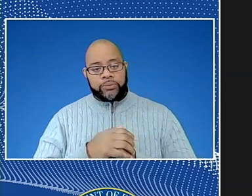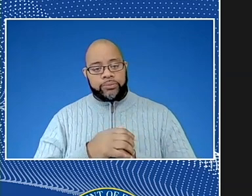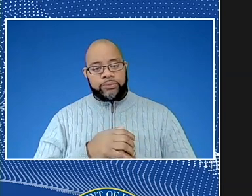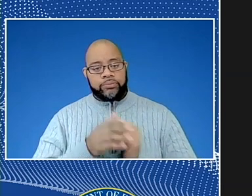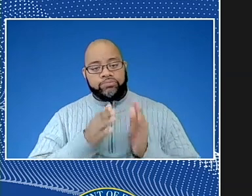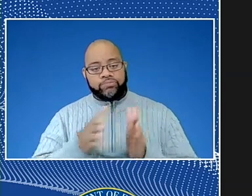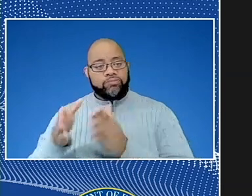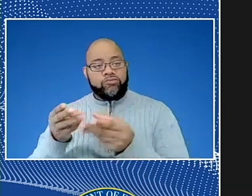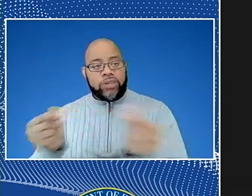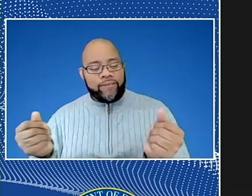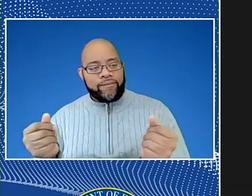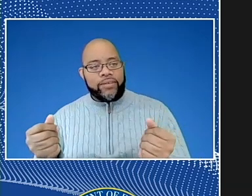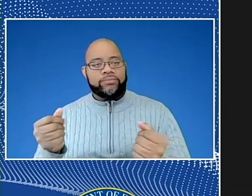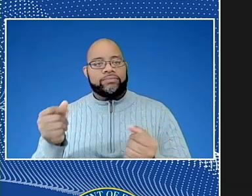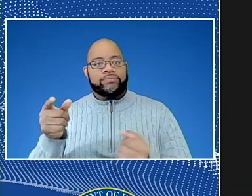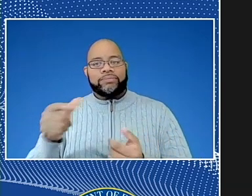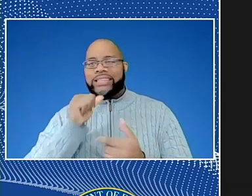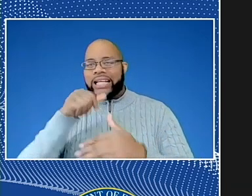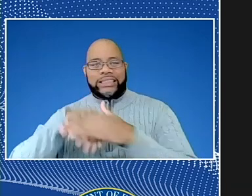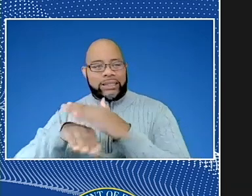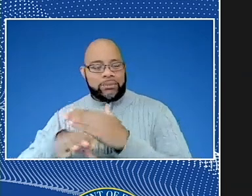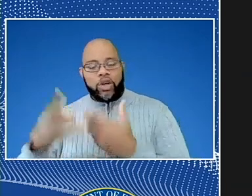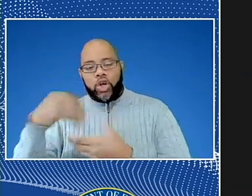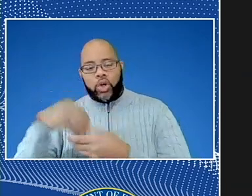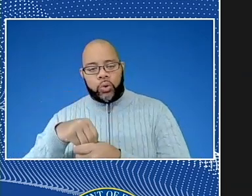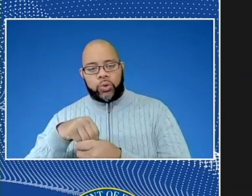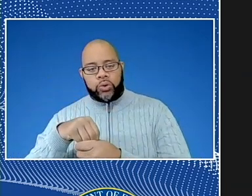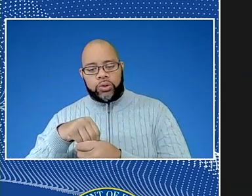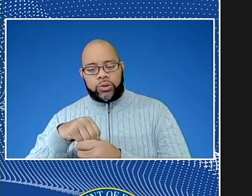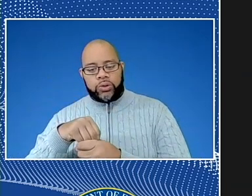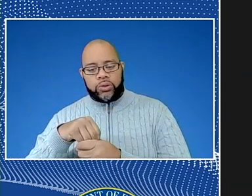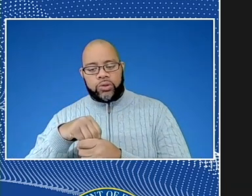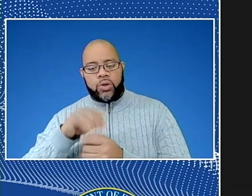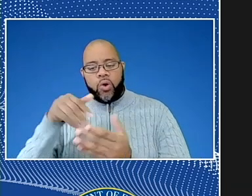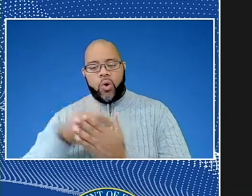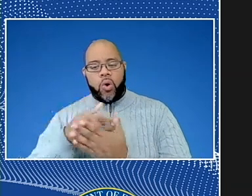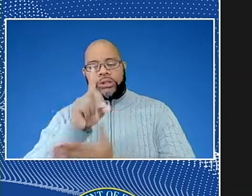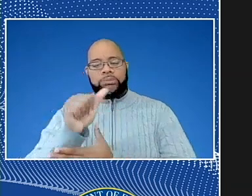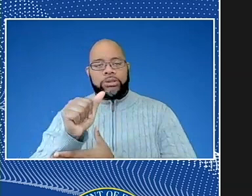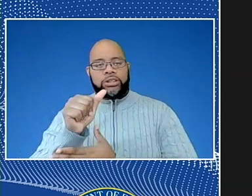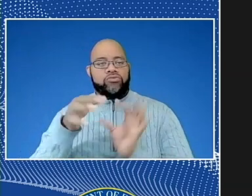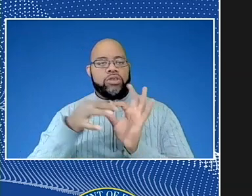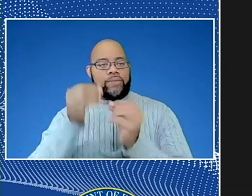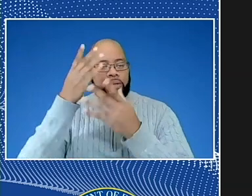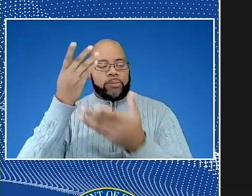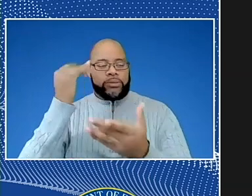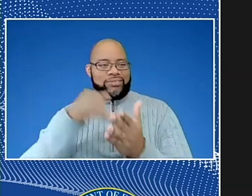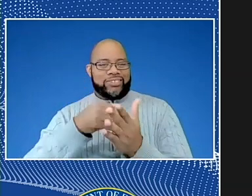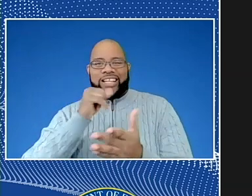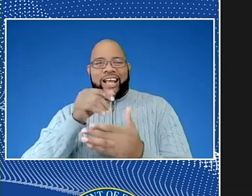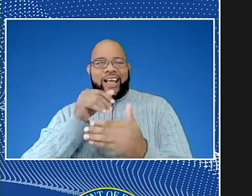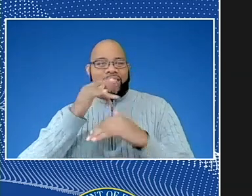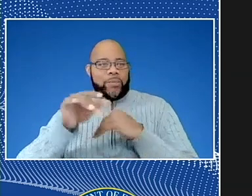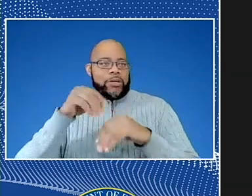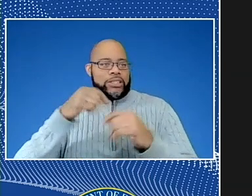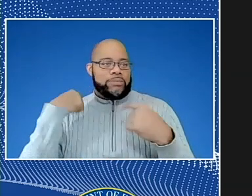essentially inaccessible, including all disability-related information, because it's just not available in Spanish. Even though there are millions of